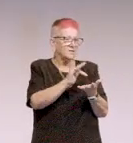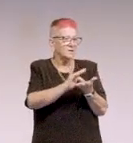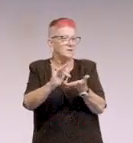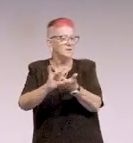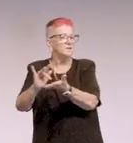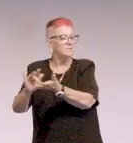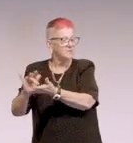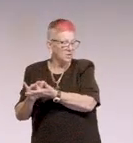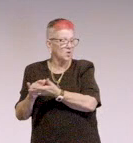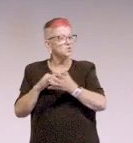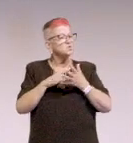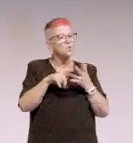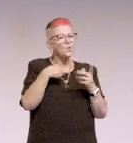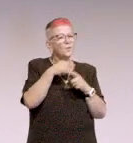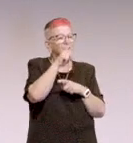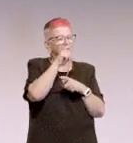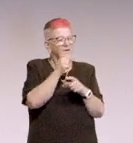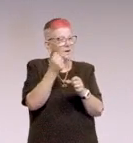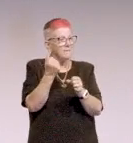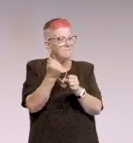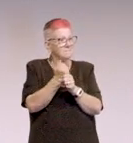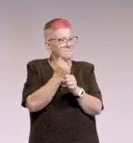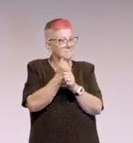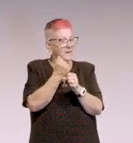We can make it part of the pipeline.